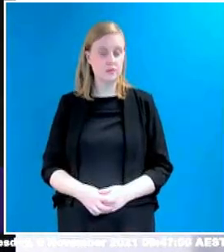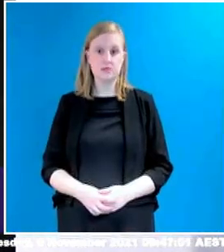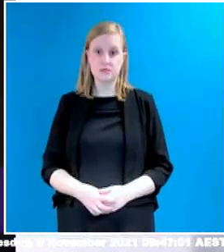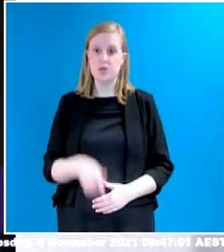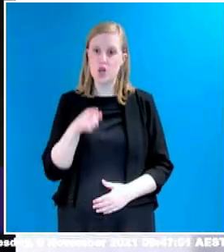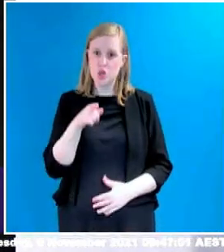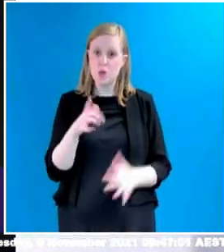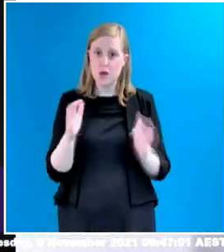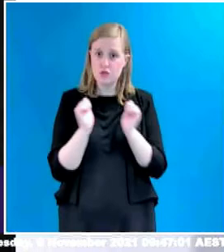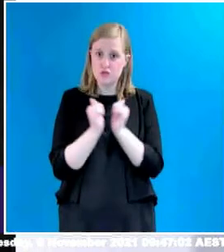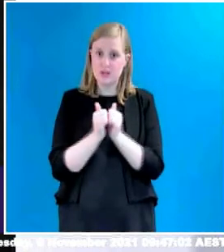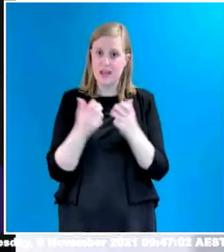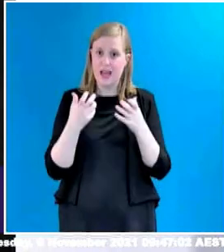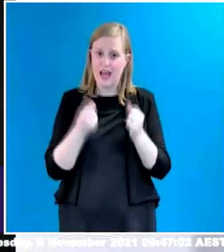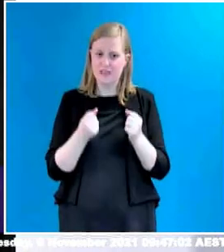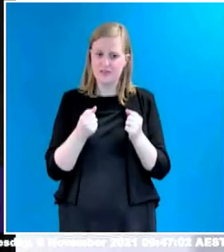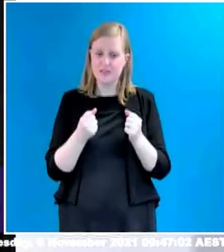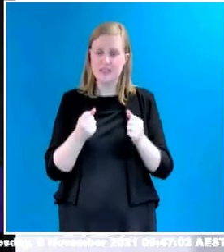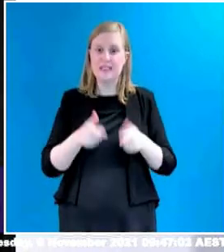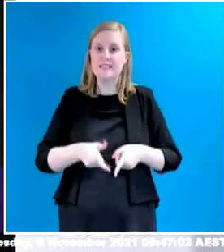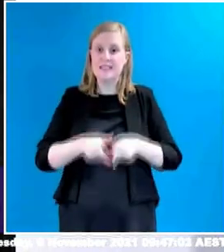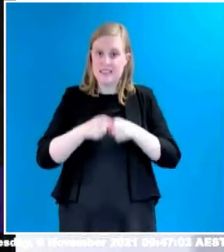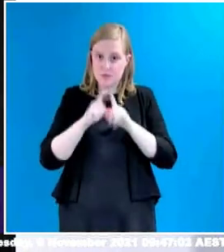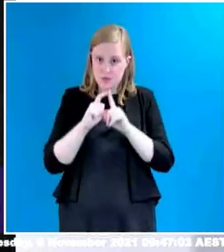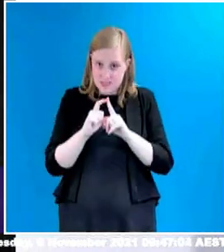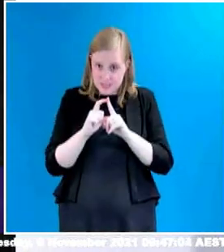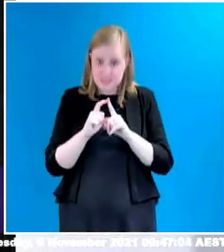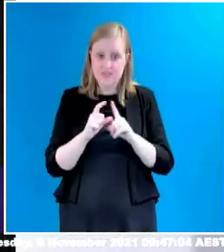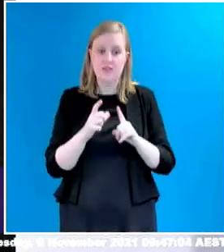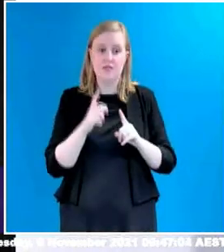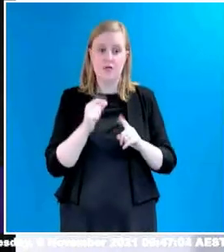concept of indivisibility, interdependent, interrelated rights